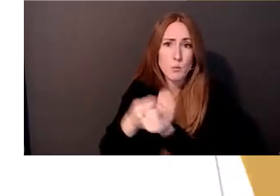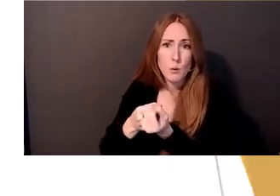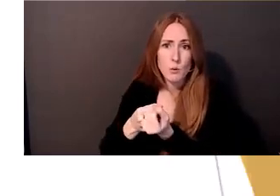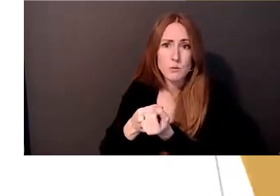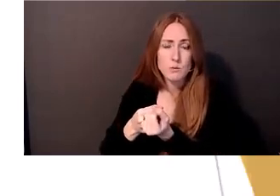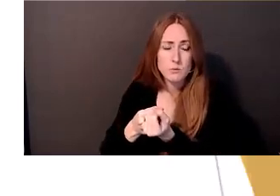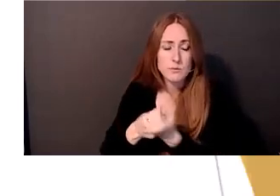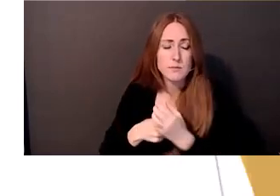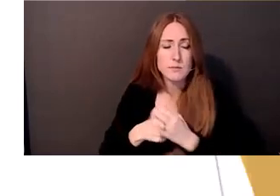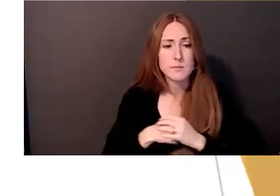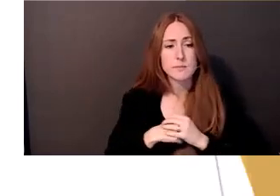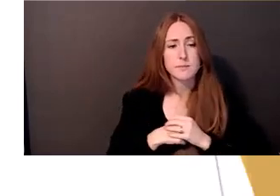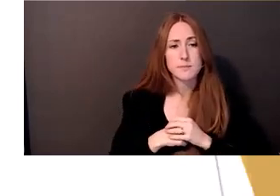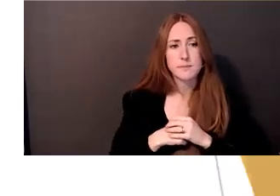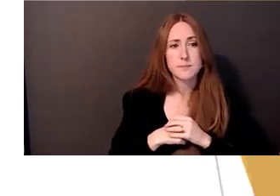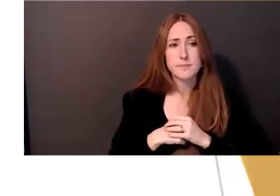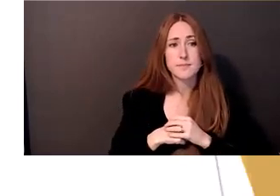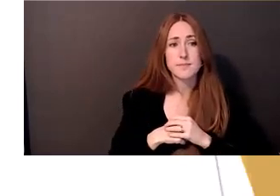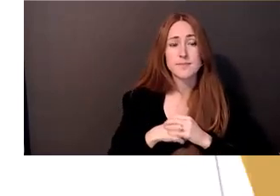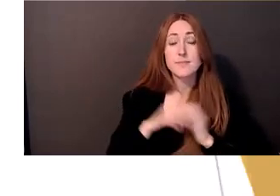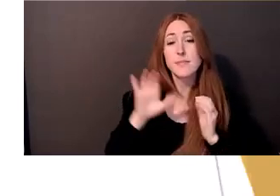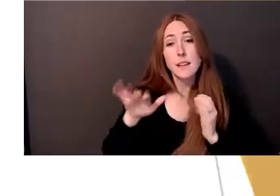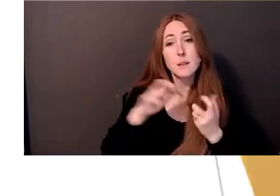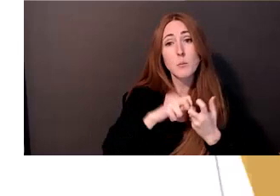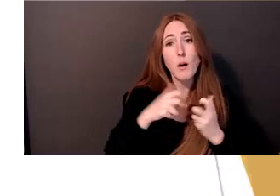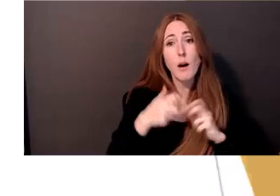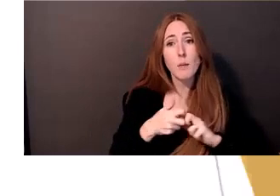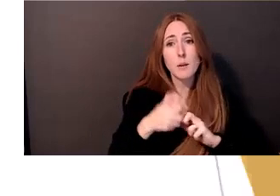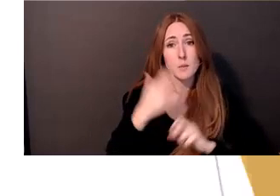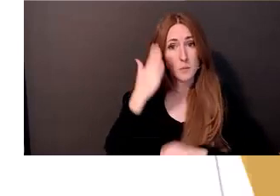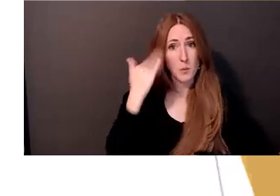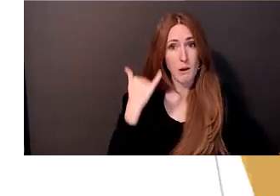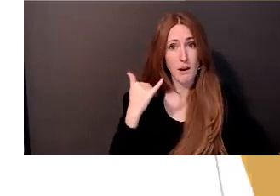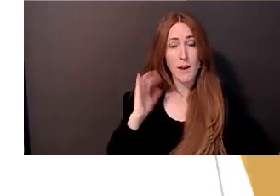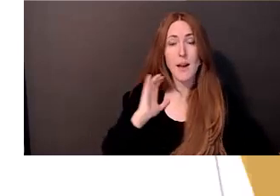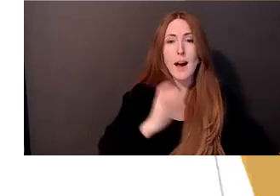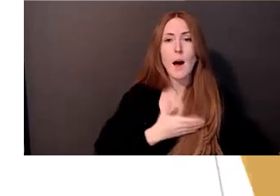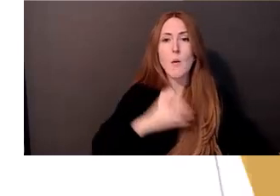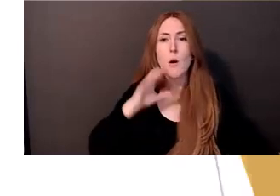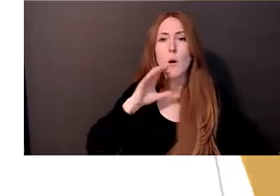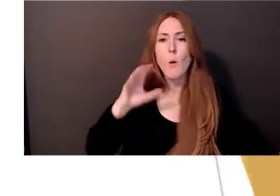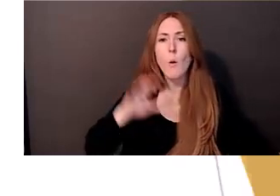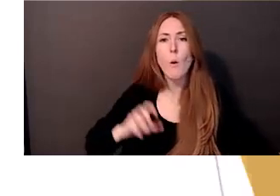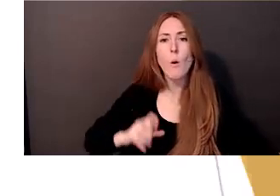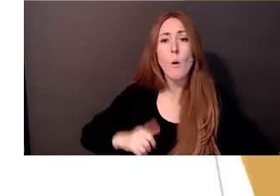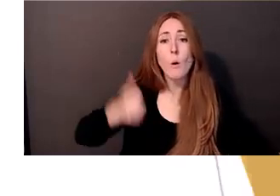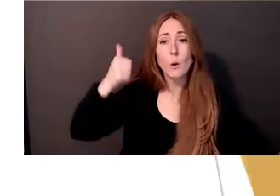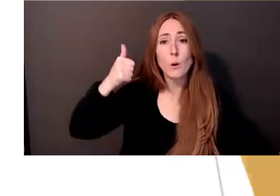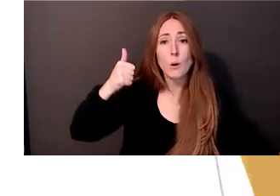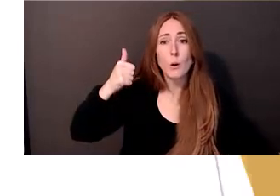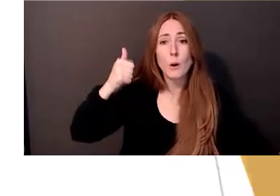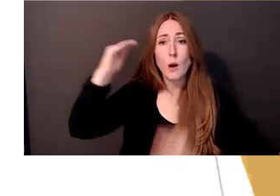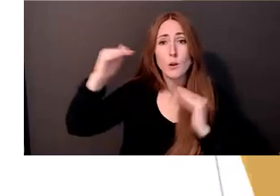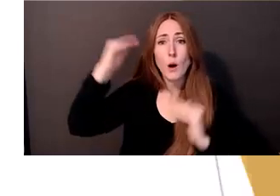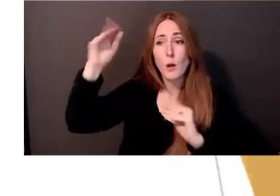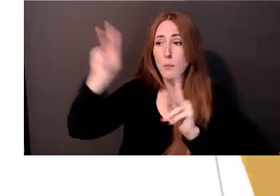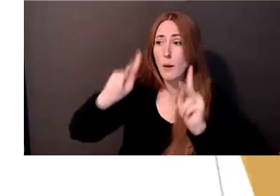So this is problematic because our growing older adult population frequently relies on care partners, as